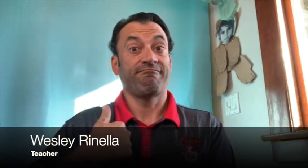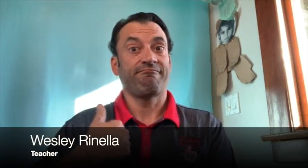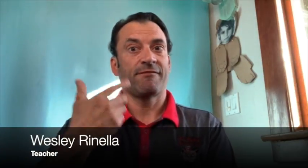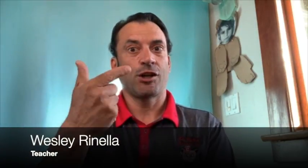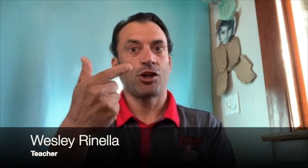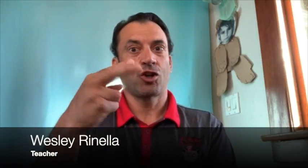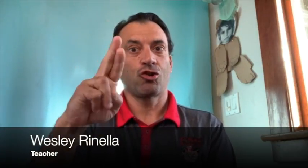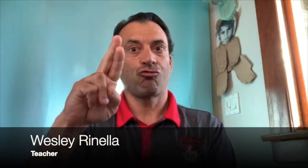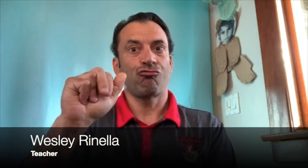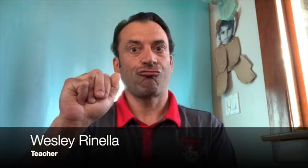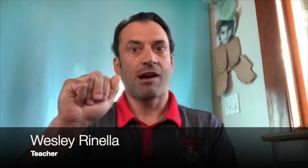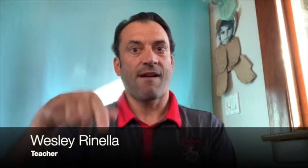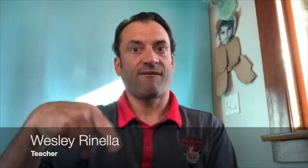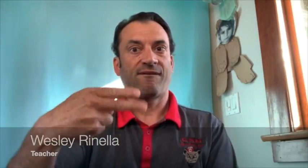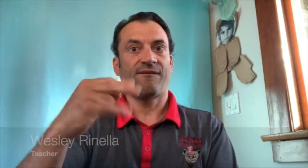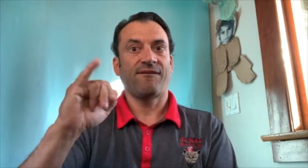Graphic arts teacher.